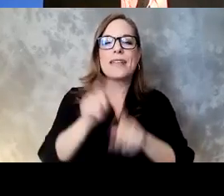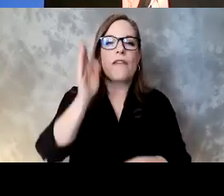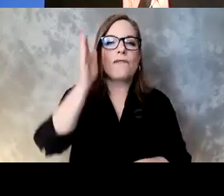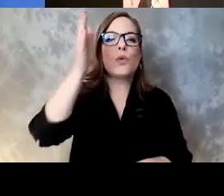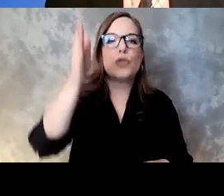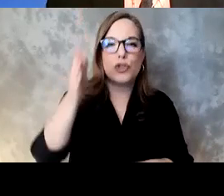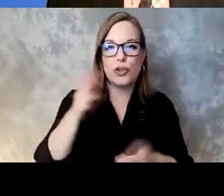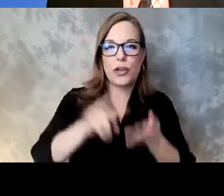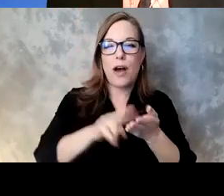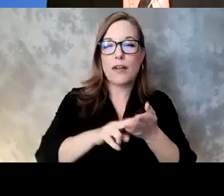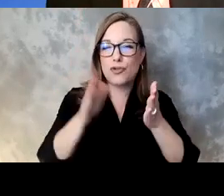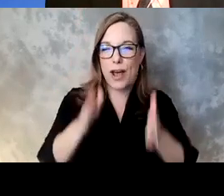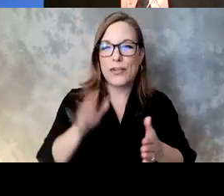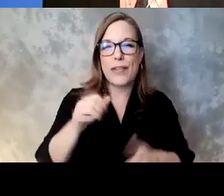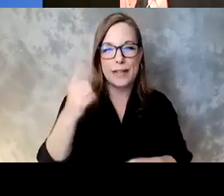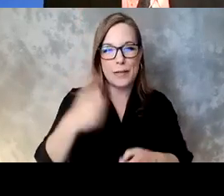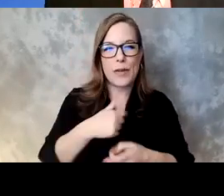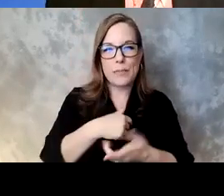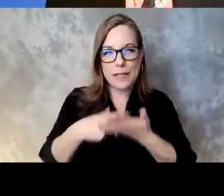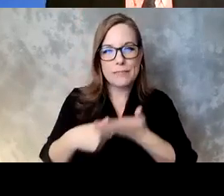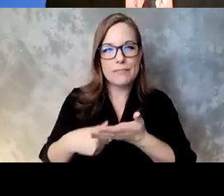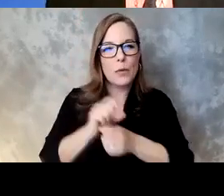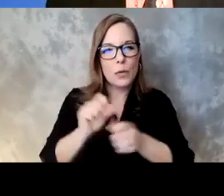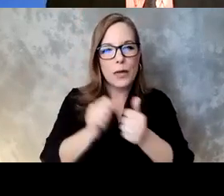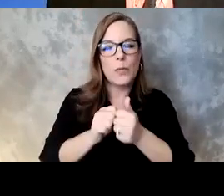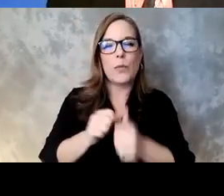something we've been working with the the Office of Public School Construction to ensure